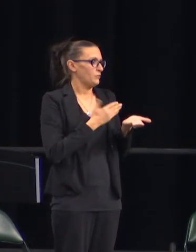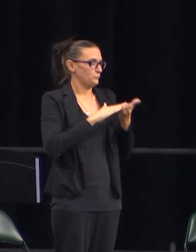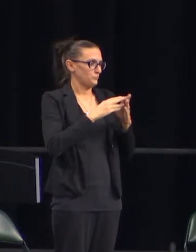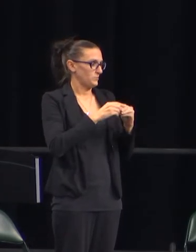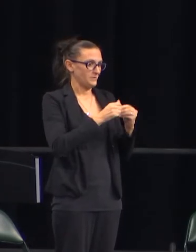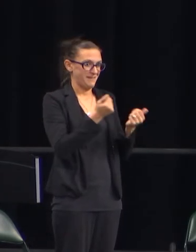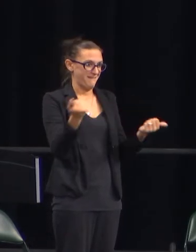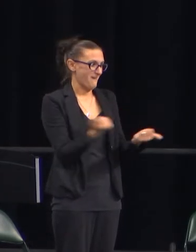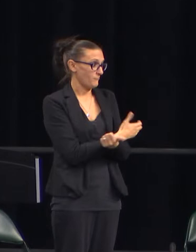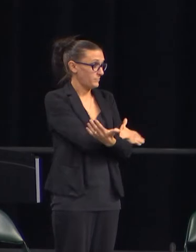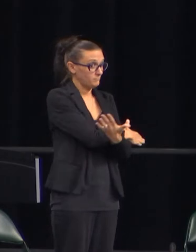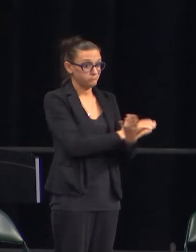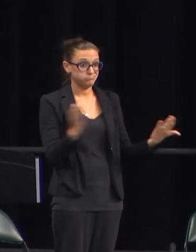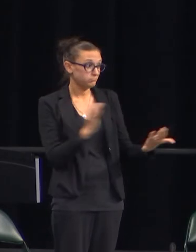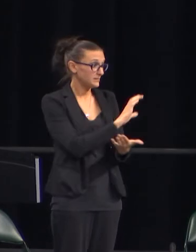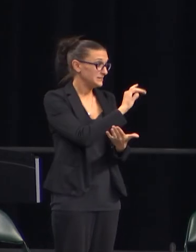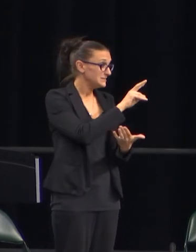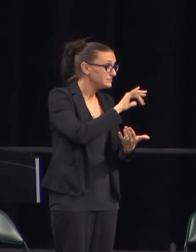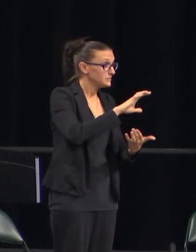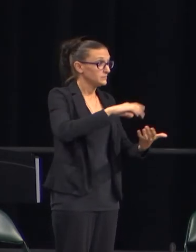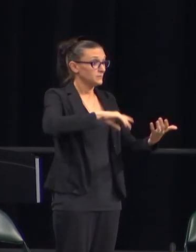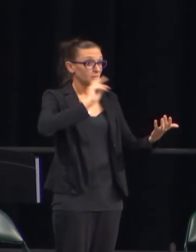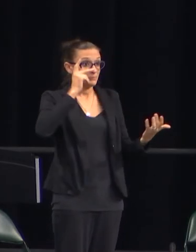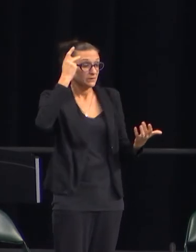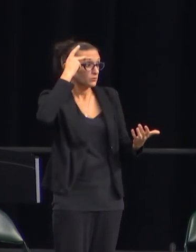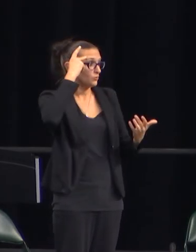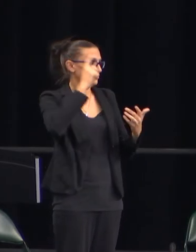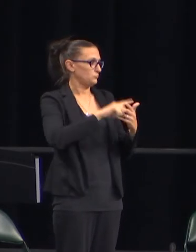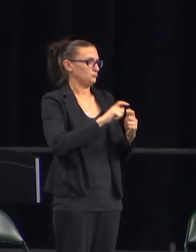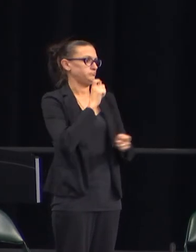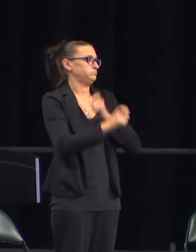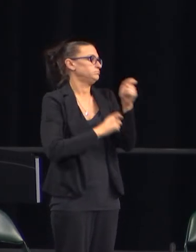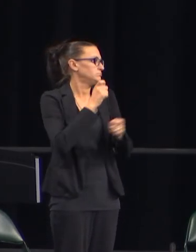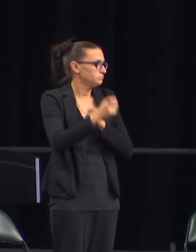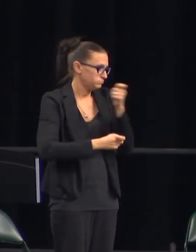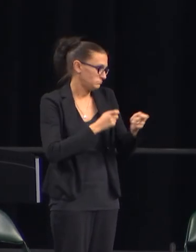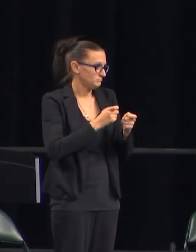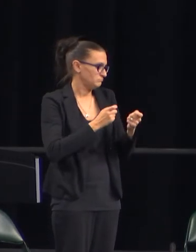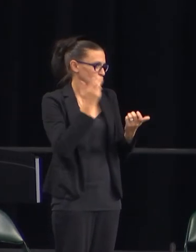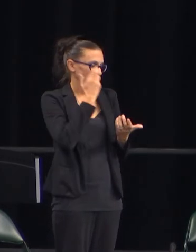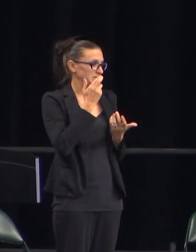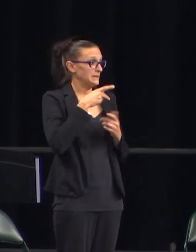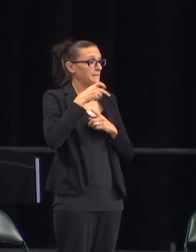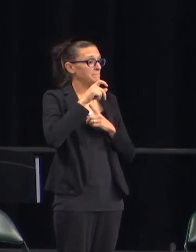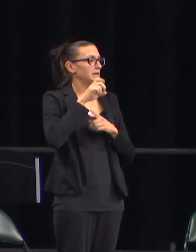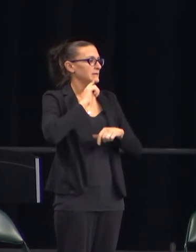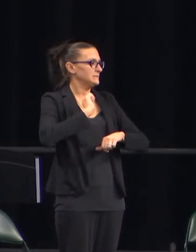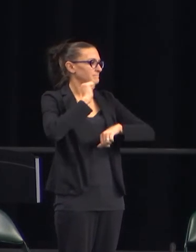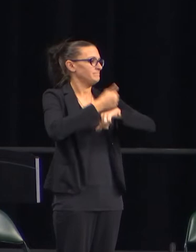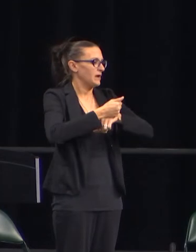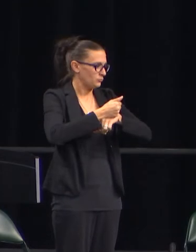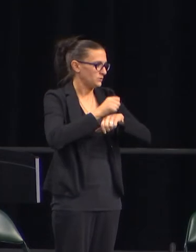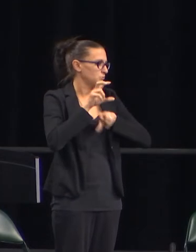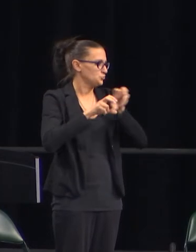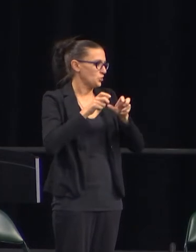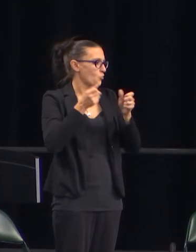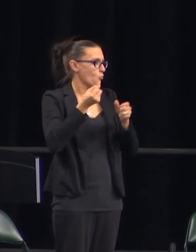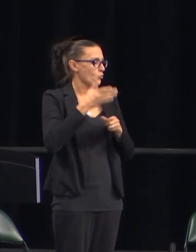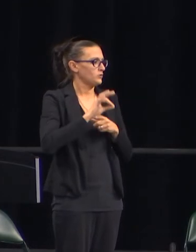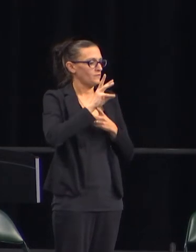from civic and political to philanthropic matters. Pete is the founding shareholder of Winstead PC.